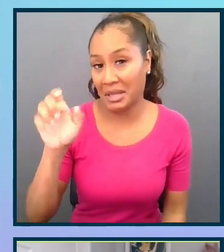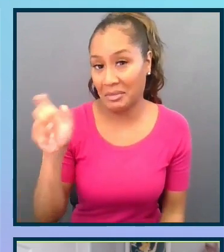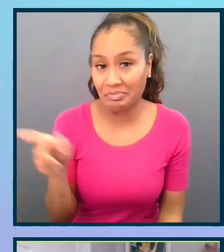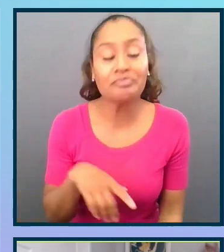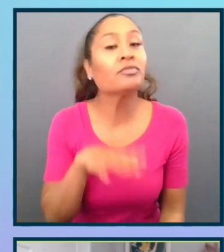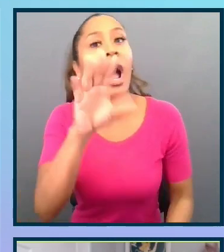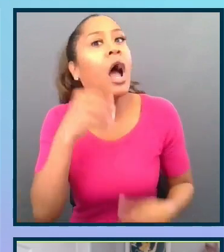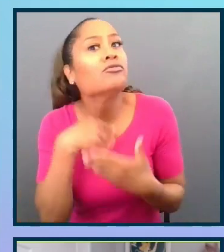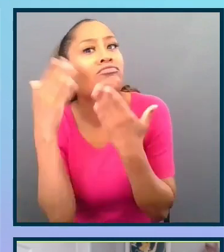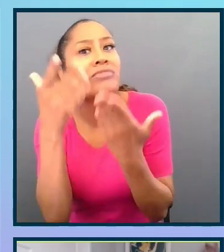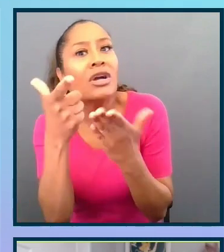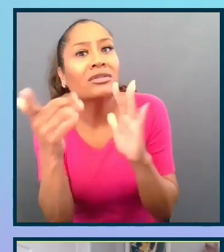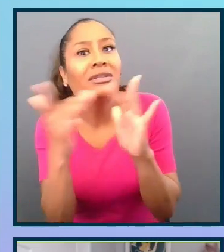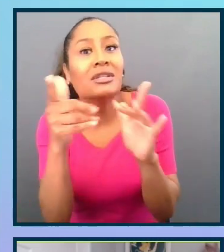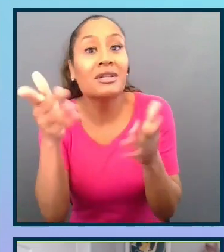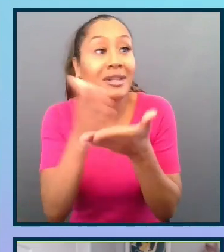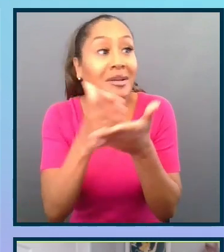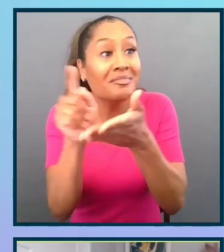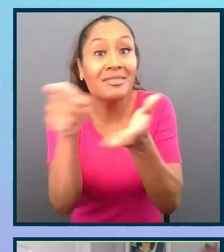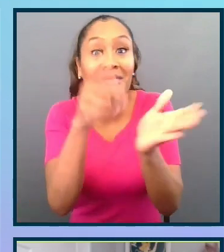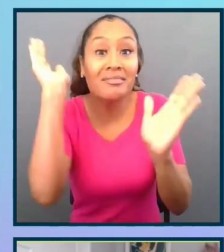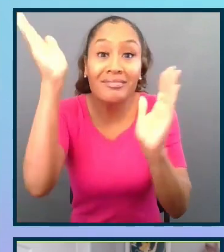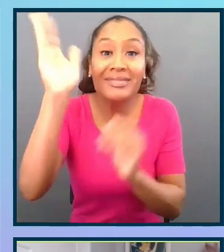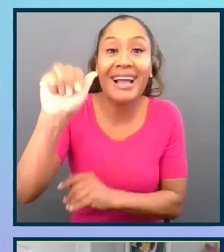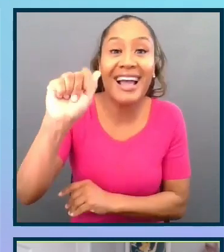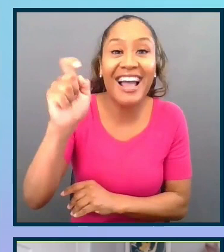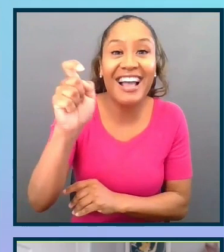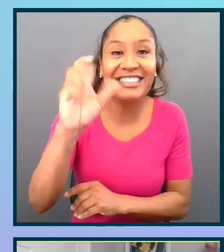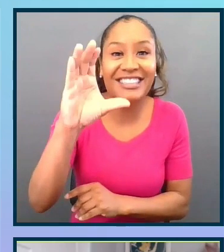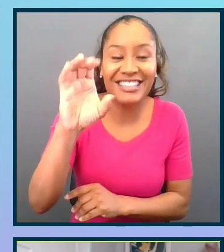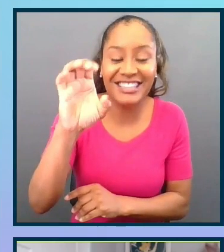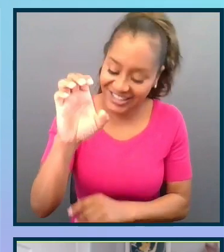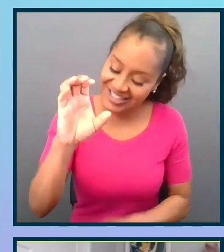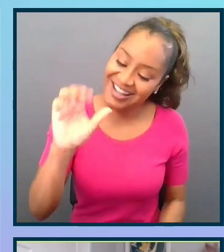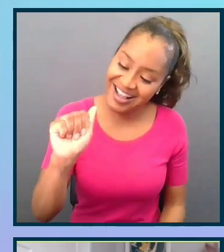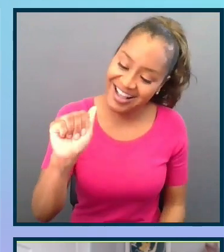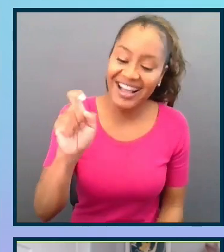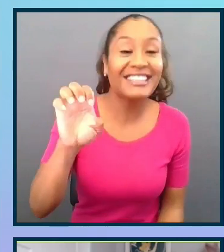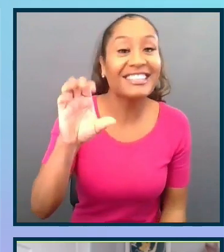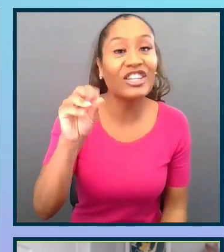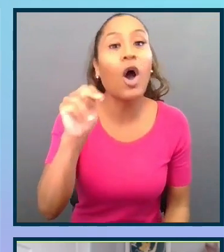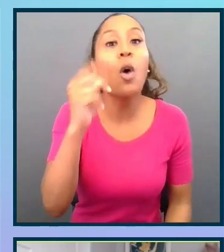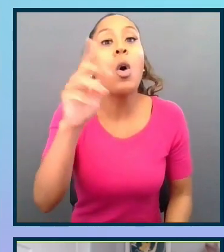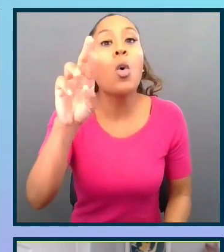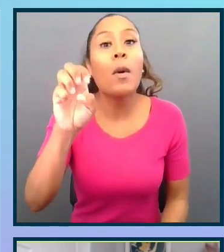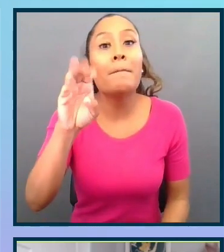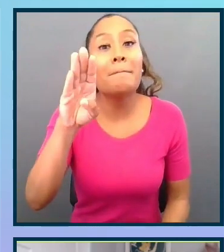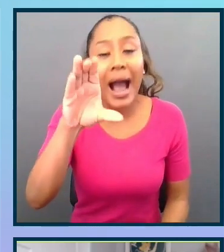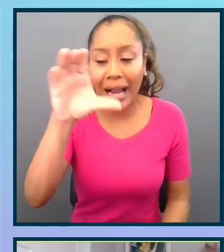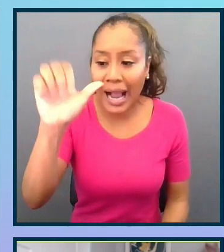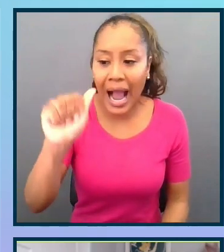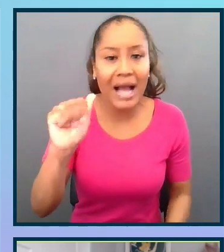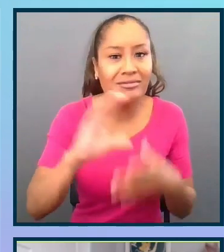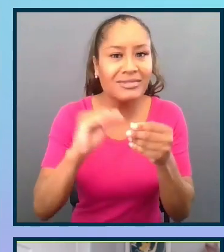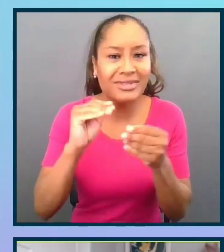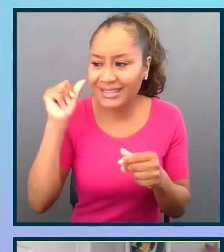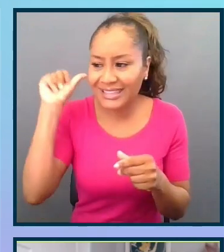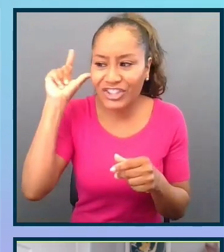someone talks from axe-con too. There was one from a Rebecca talks yesterday that talked about some ways to make inclusive research,